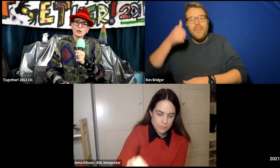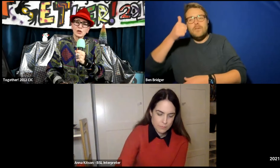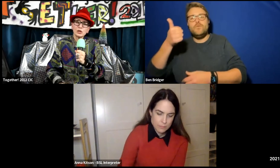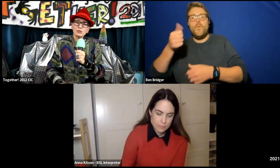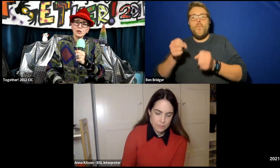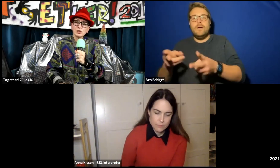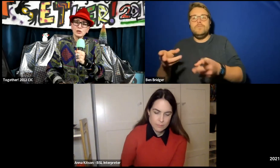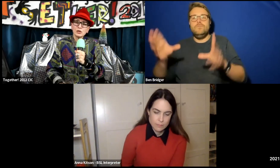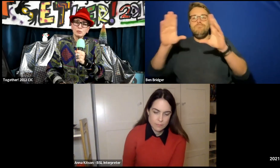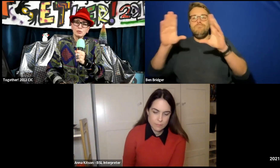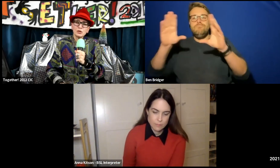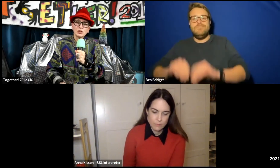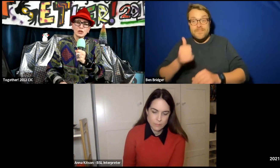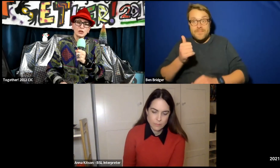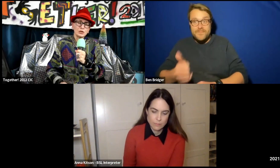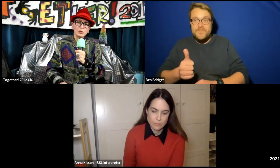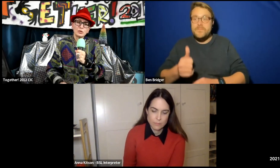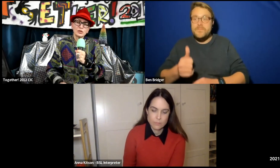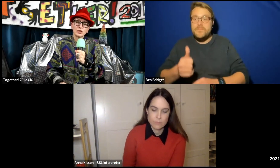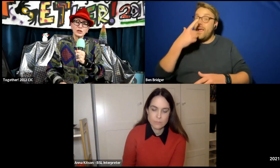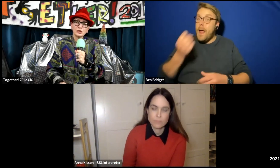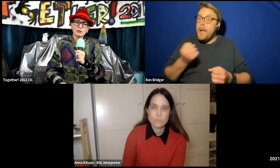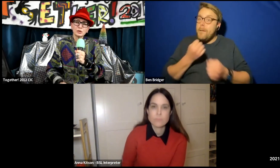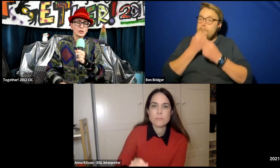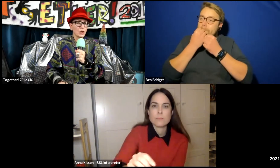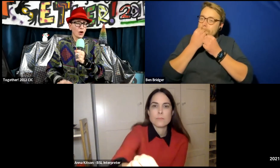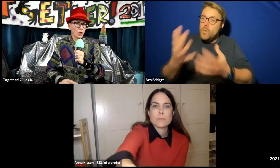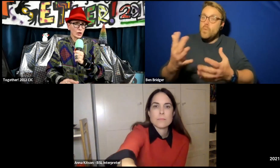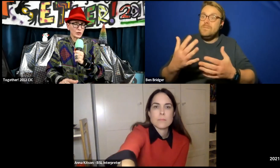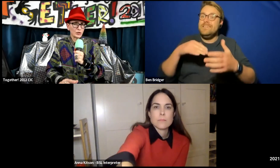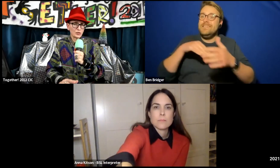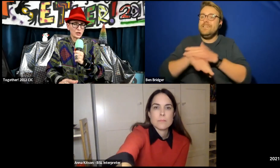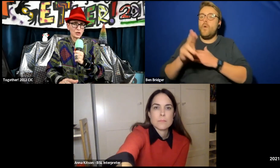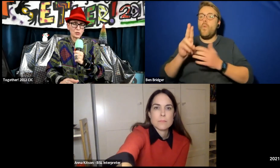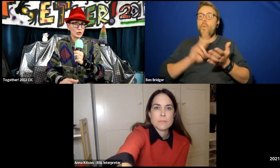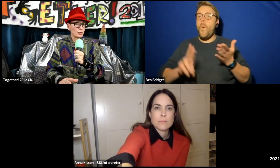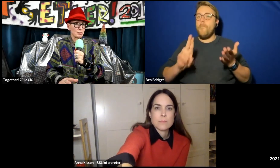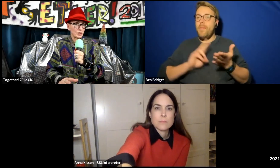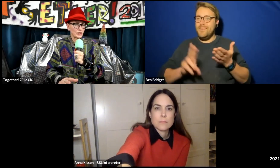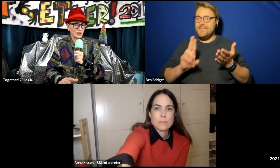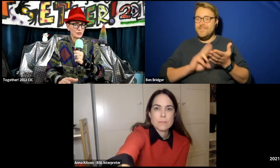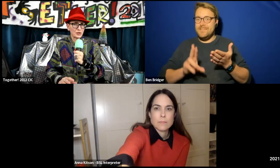So if we can do beauty in normalcy, a whole other conversation we must have at some